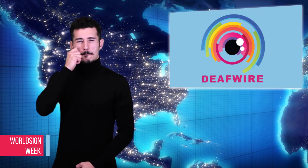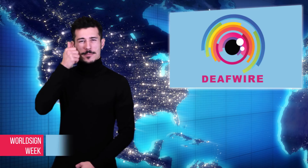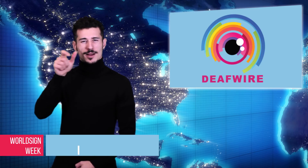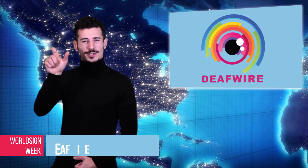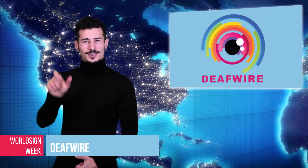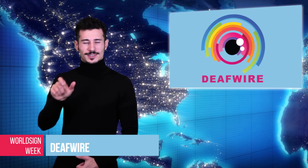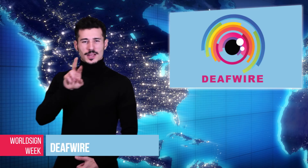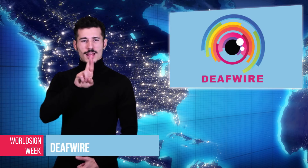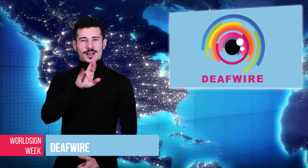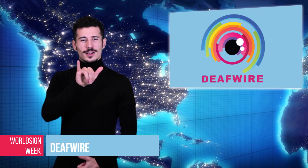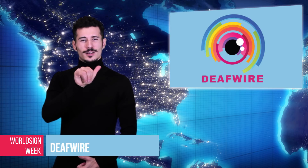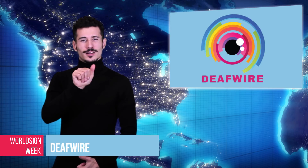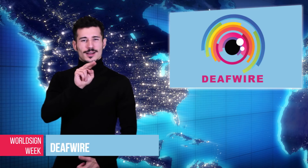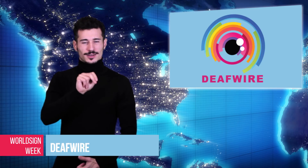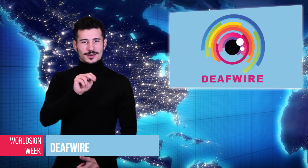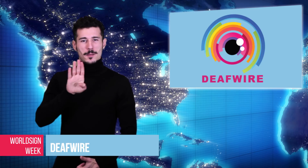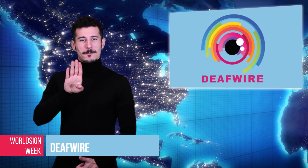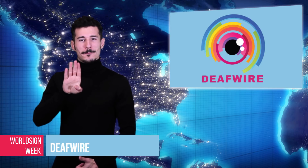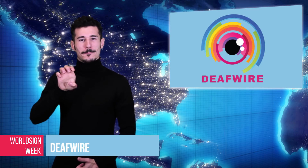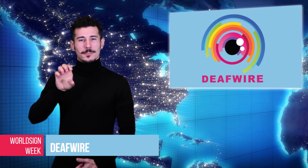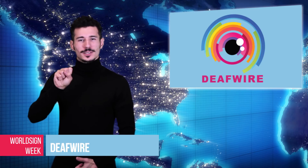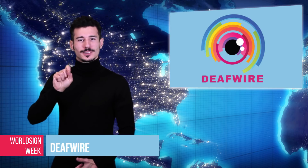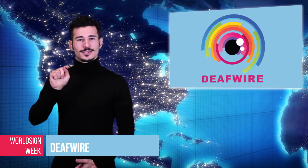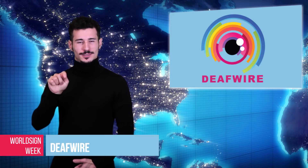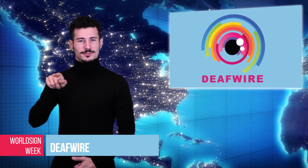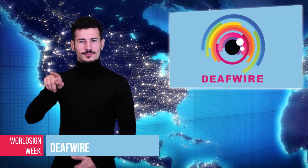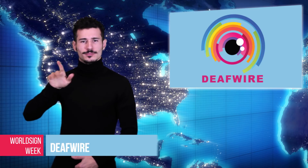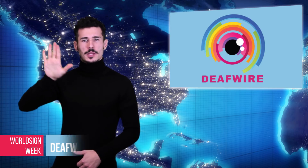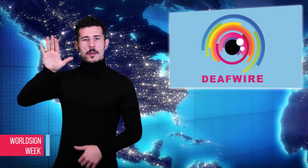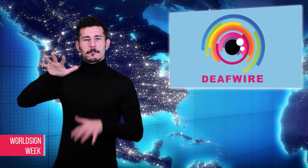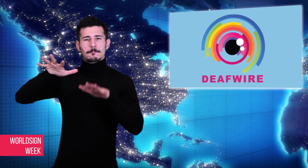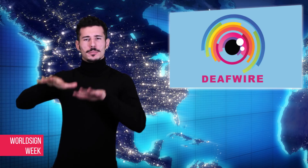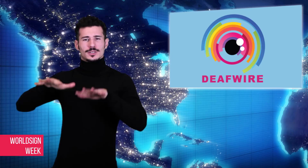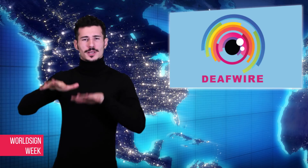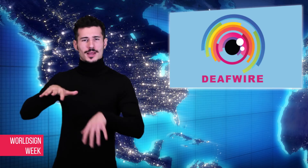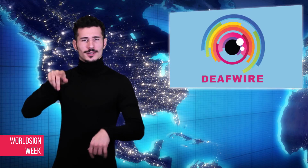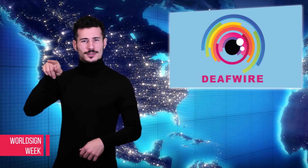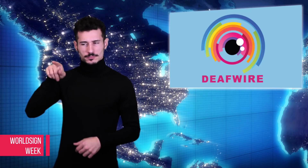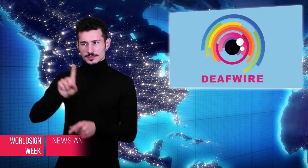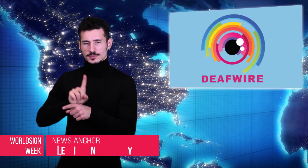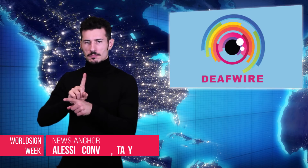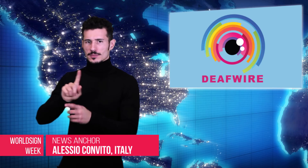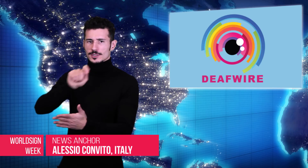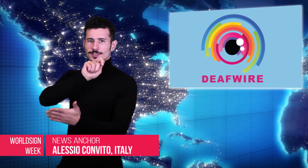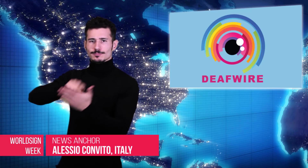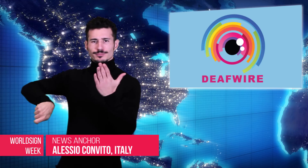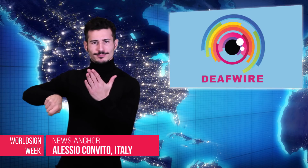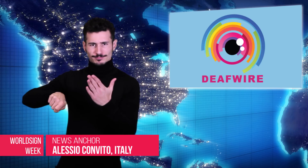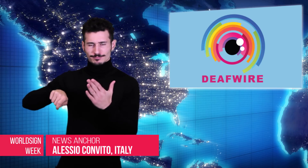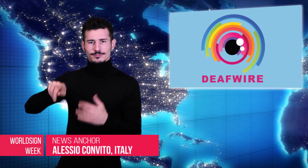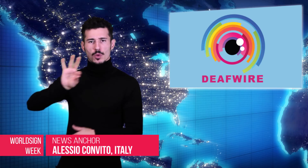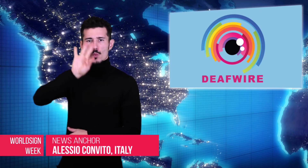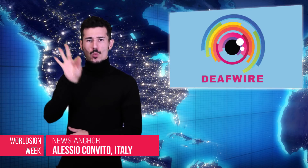Alessio: Ryan Best in Britain was convicted of fraud pretending to raise